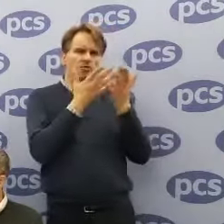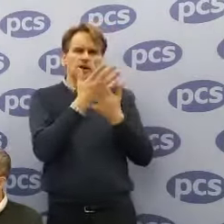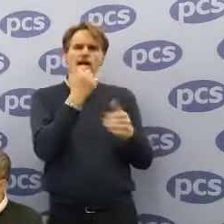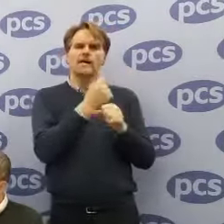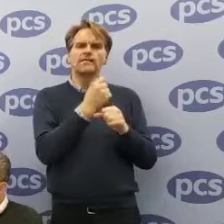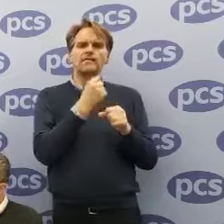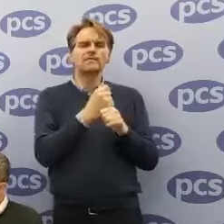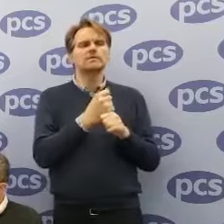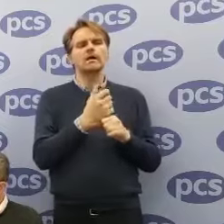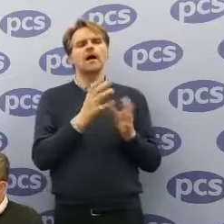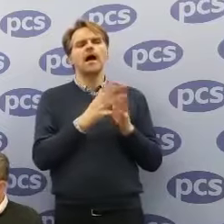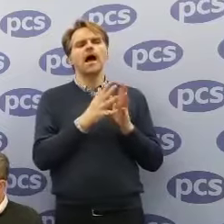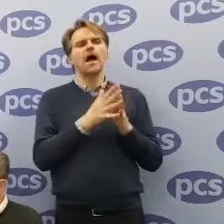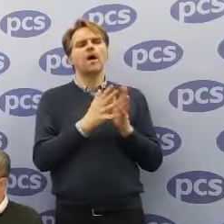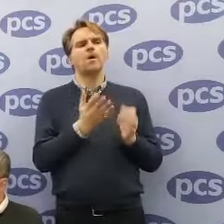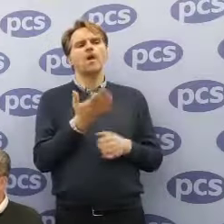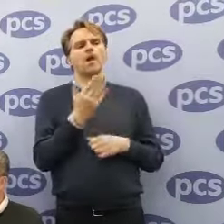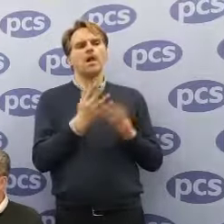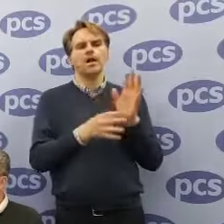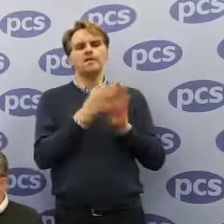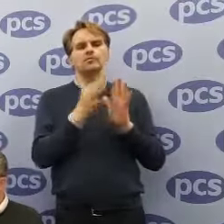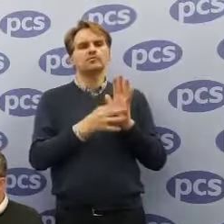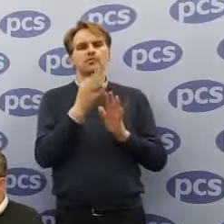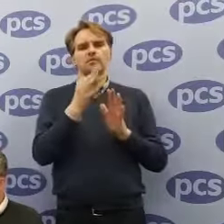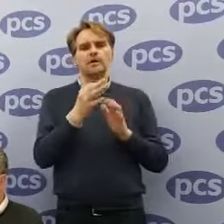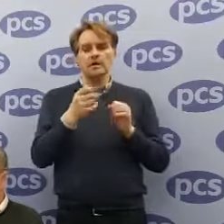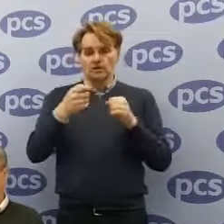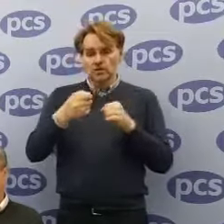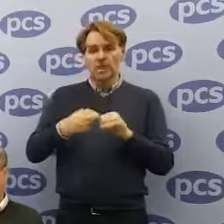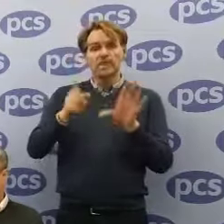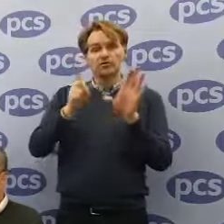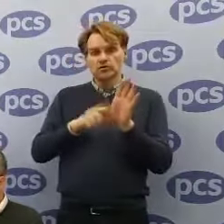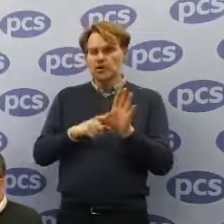can right that wrong, so it's going to be a big year for pensions, potentially for